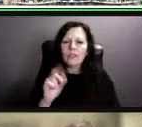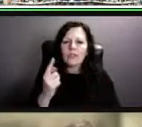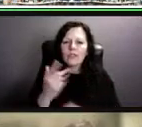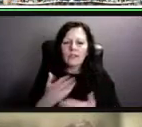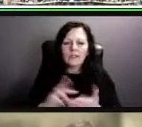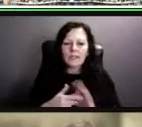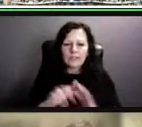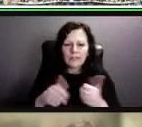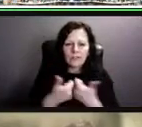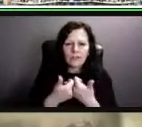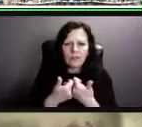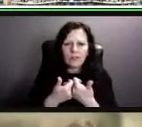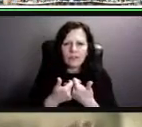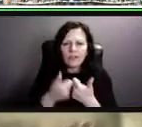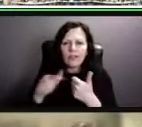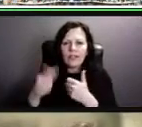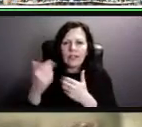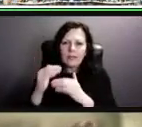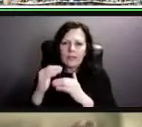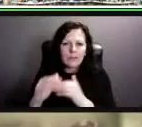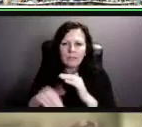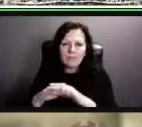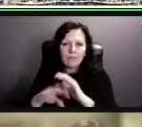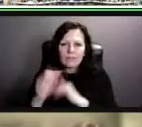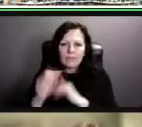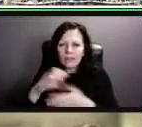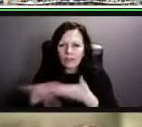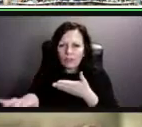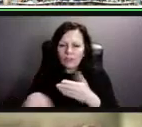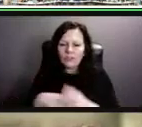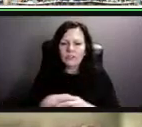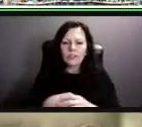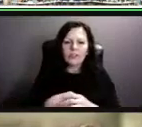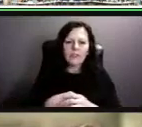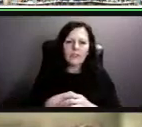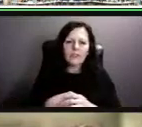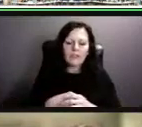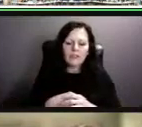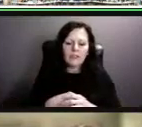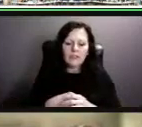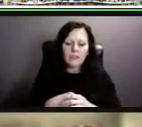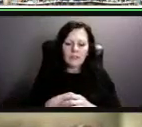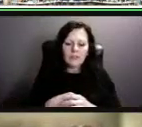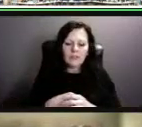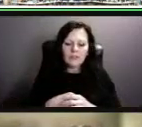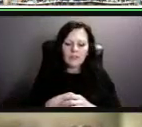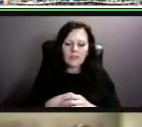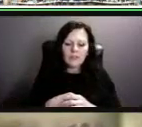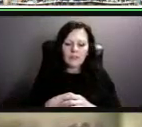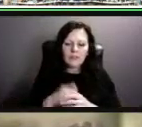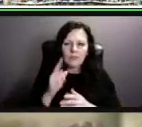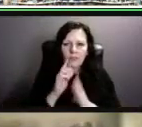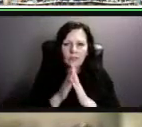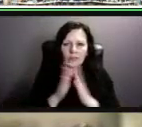IS SHOULD BEEN BEFORE BUT I WONDER WHAT IS THE IMPRESSION THAT SOMEONE CHALLENGES? I WOULD LIKE TO FINALLY THINK